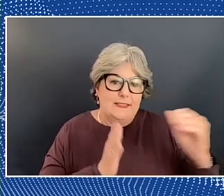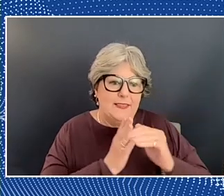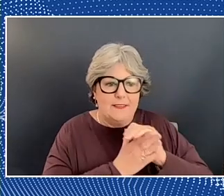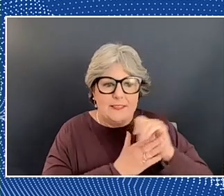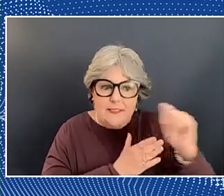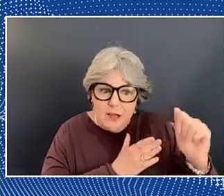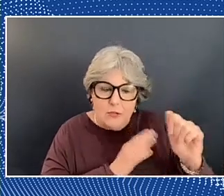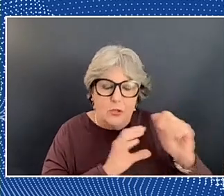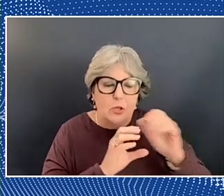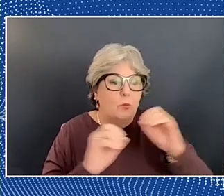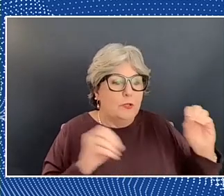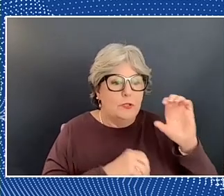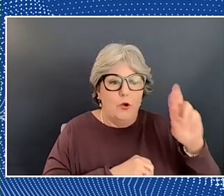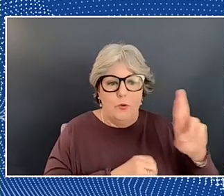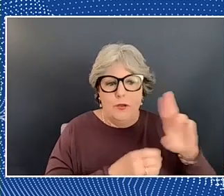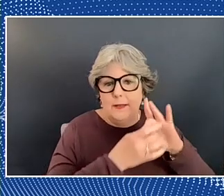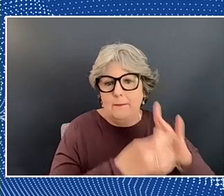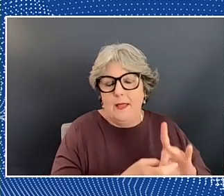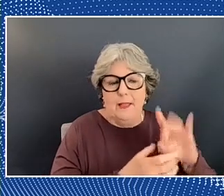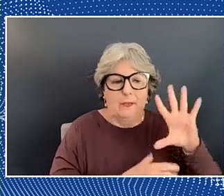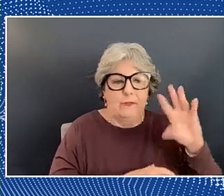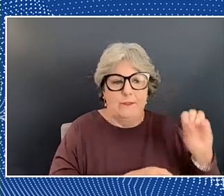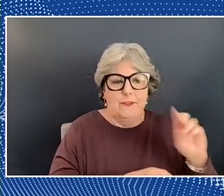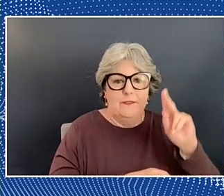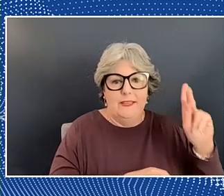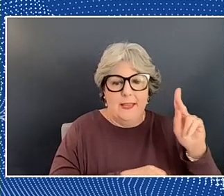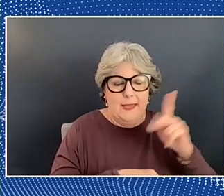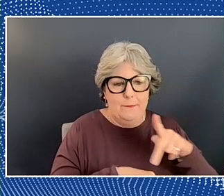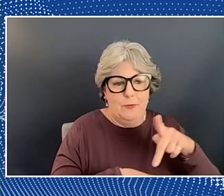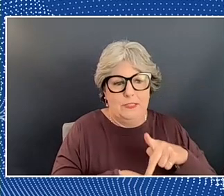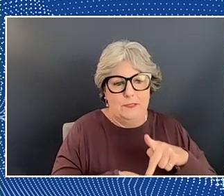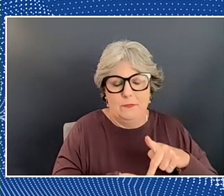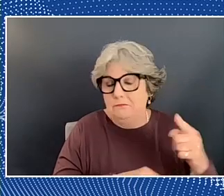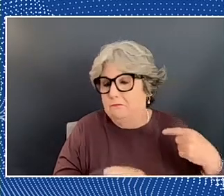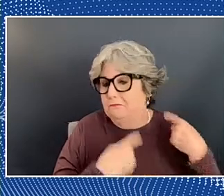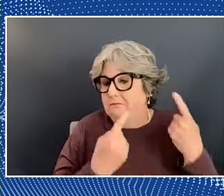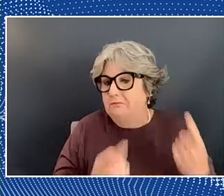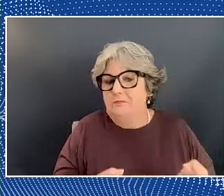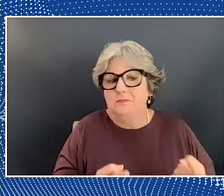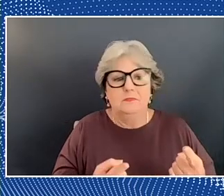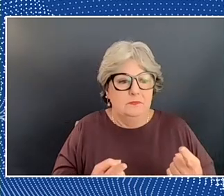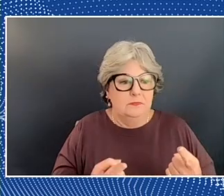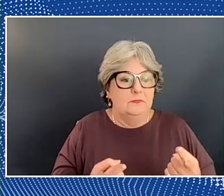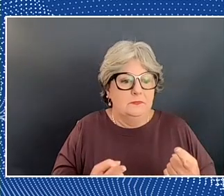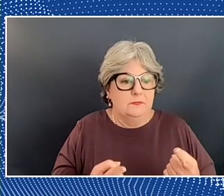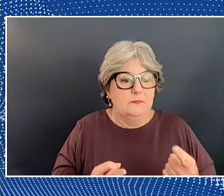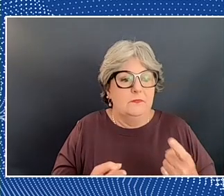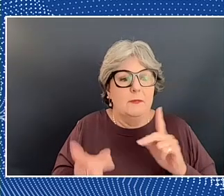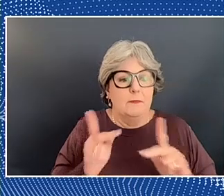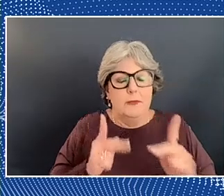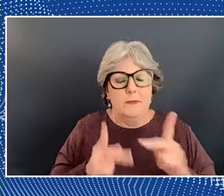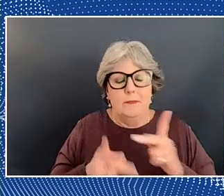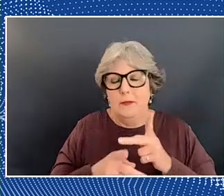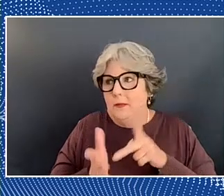applied to the $50K principal. For decades, borrowers have likely been paying on similar payment plans